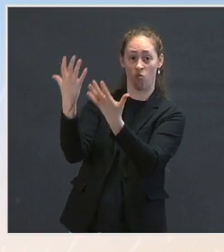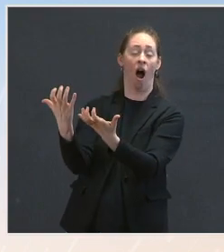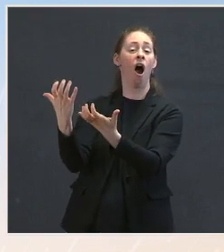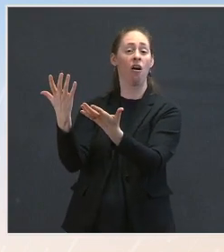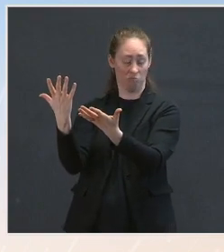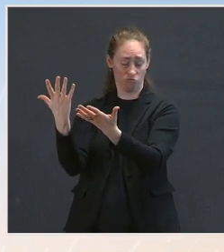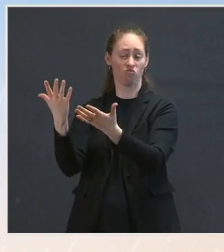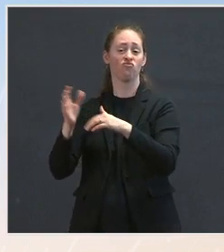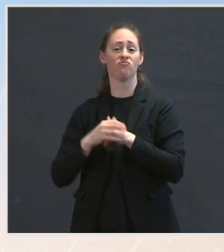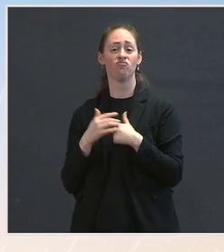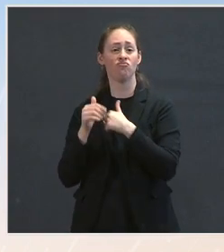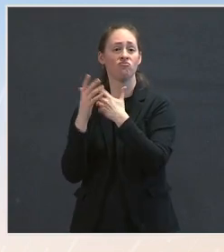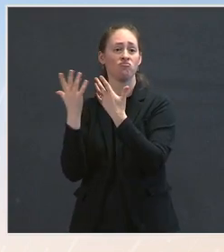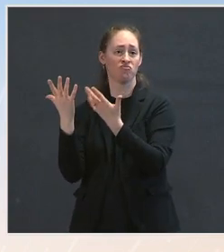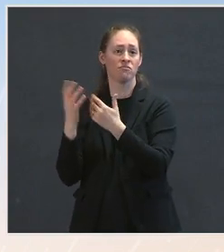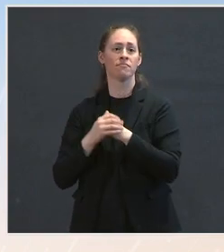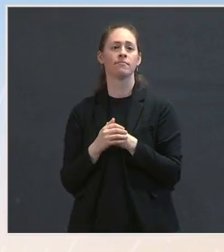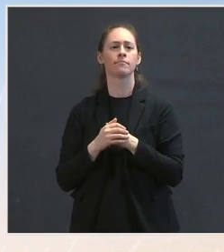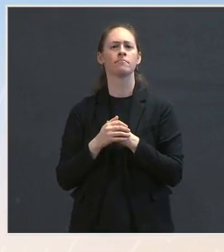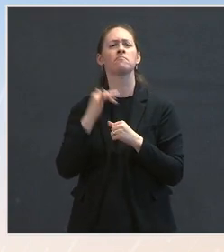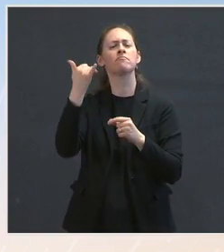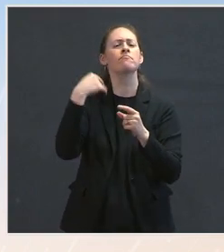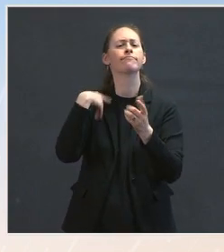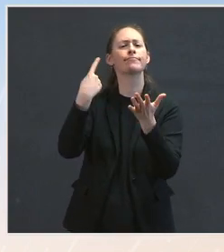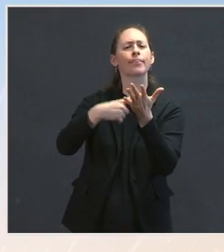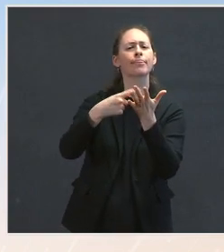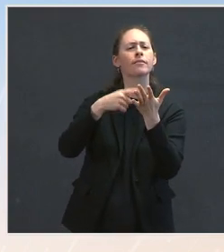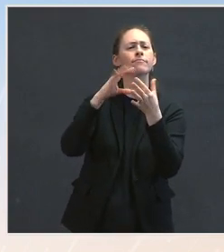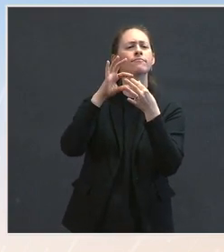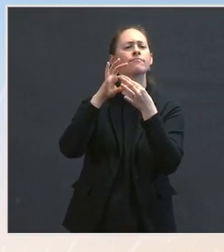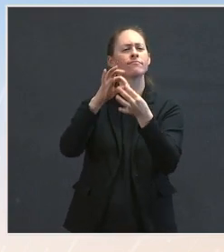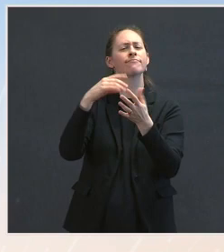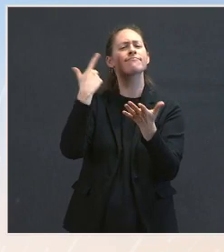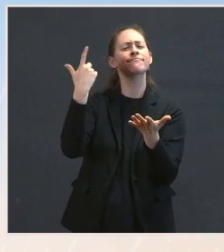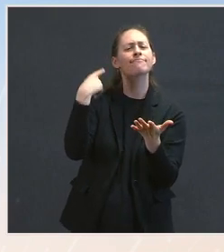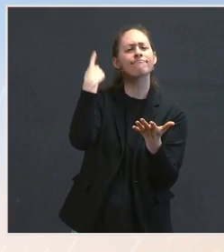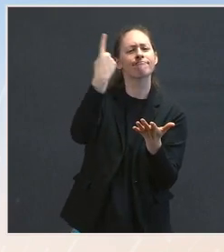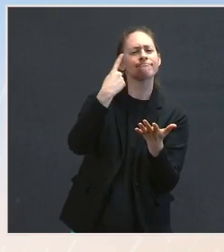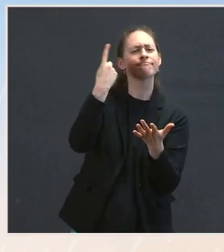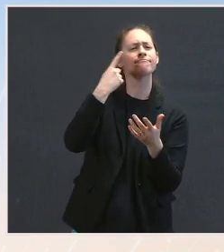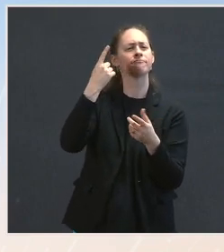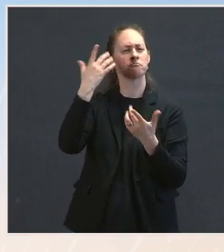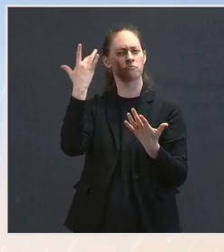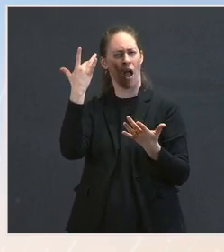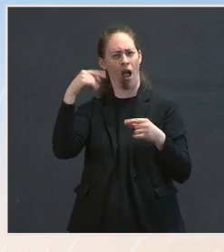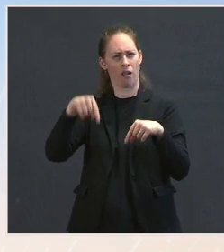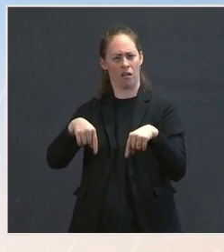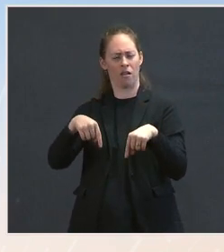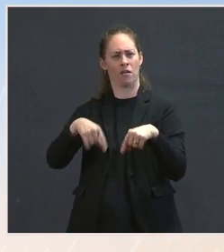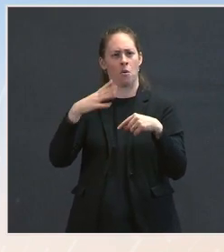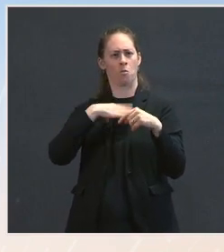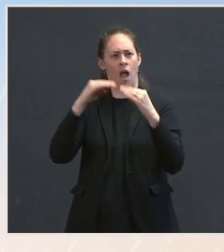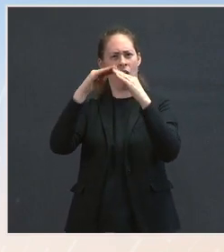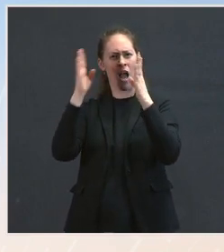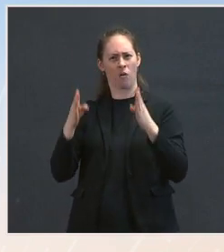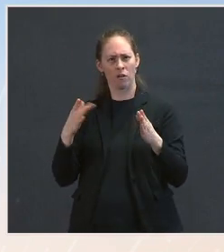Why does the White House think there is this surge of unaccompanied children right now? Your critics are saying it's because